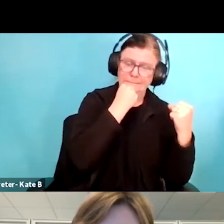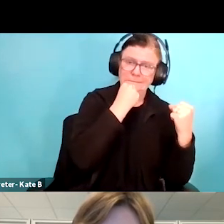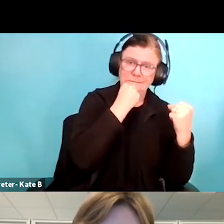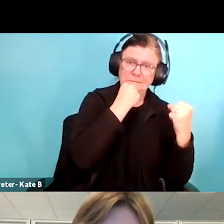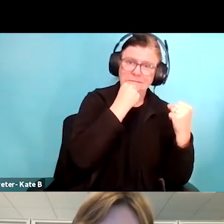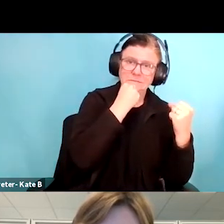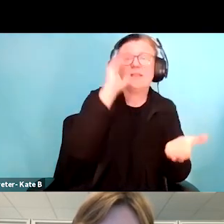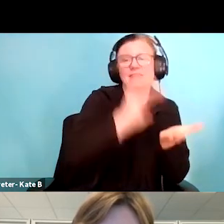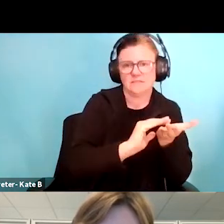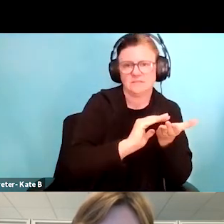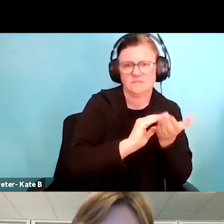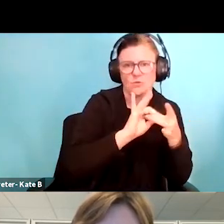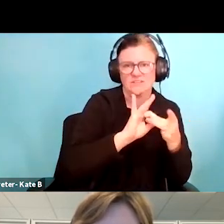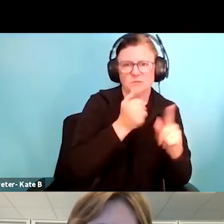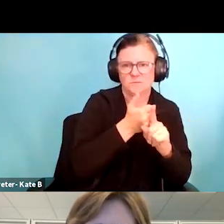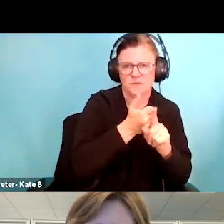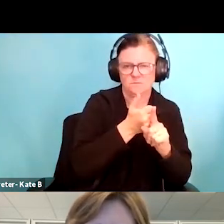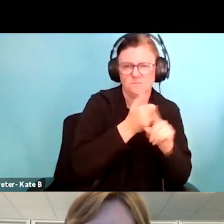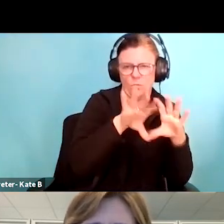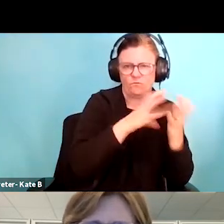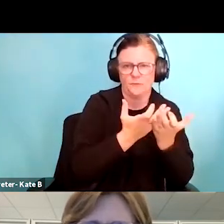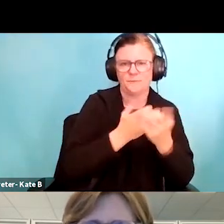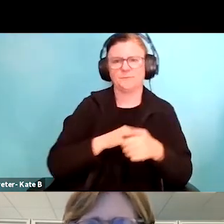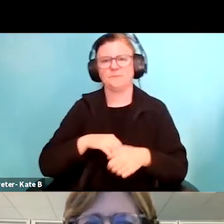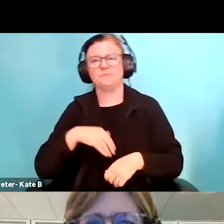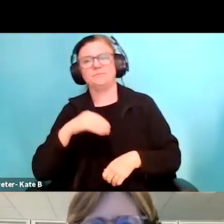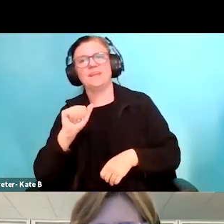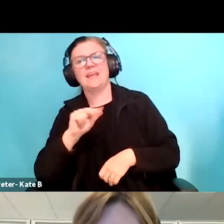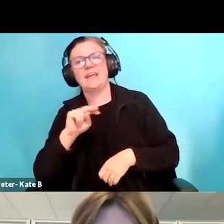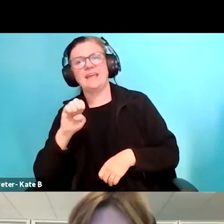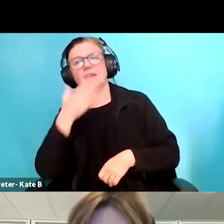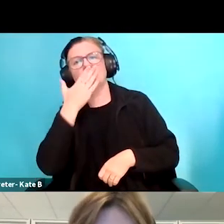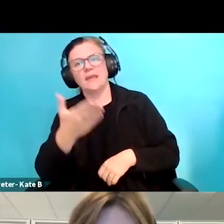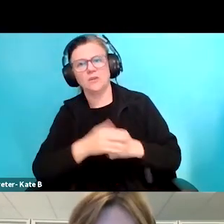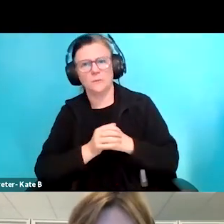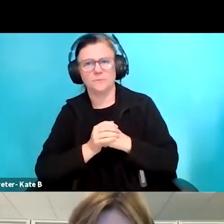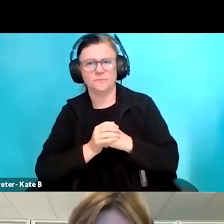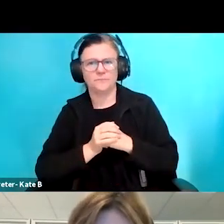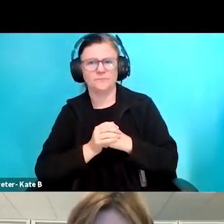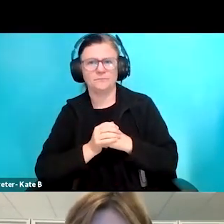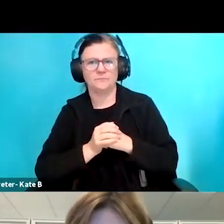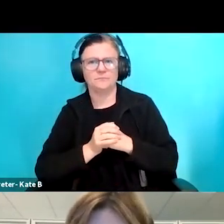[Dr. Anne Ordway:] Great, thank you for that and I have some methods questions coming